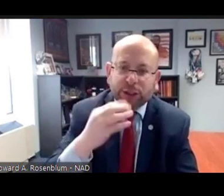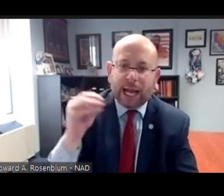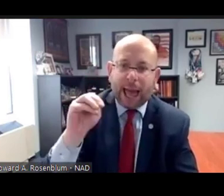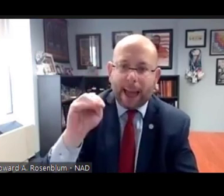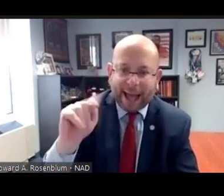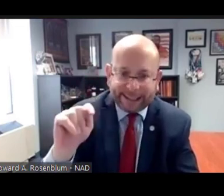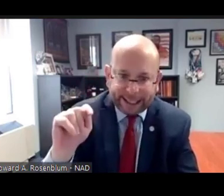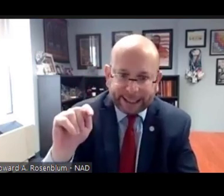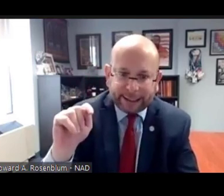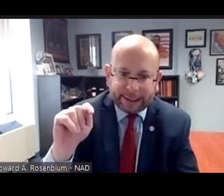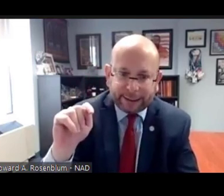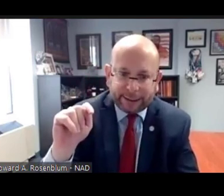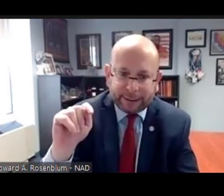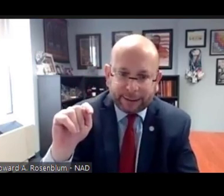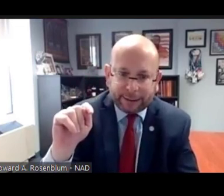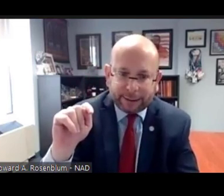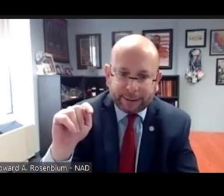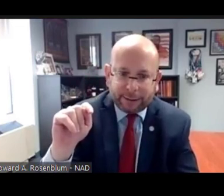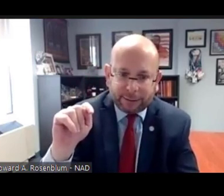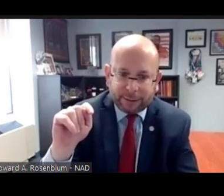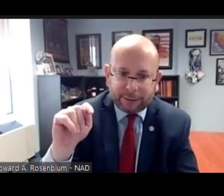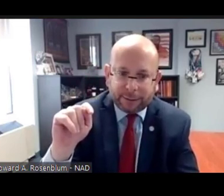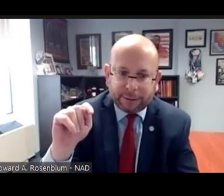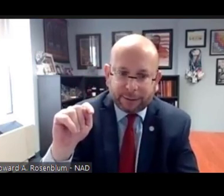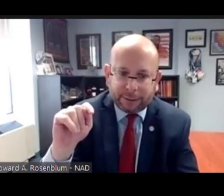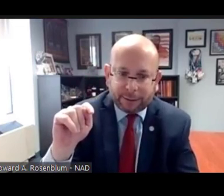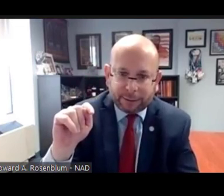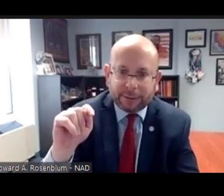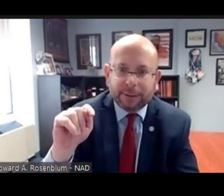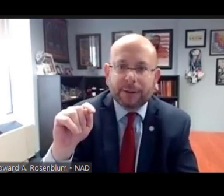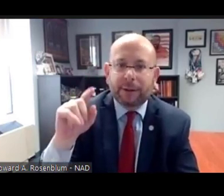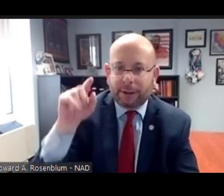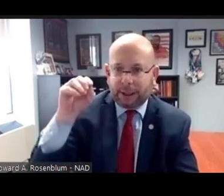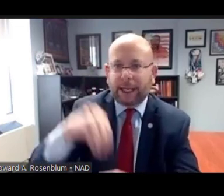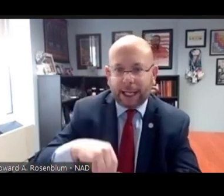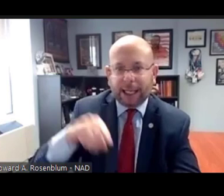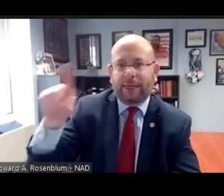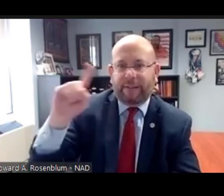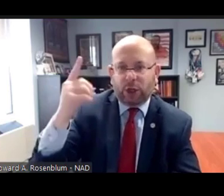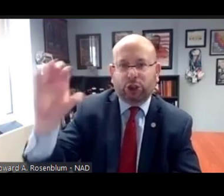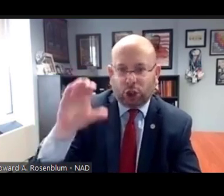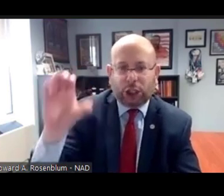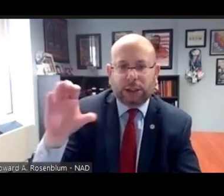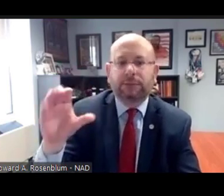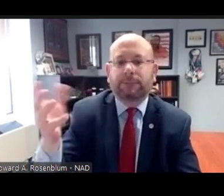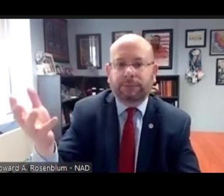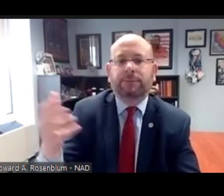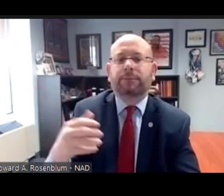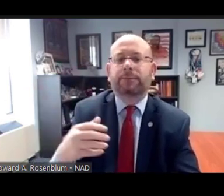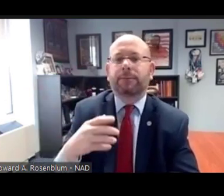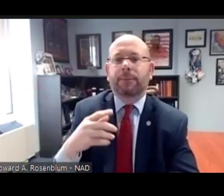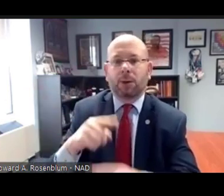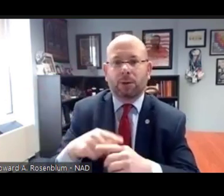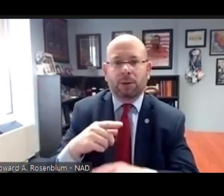And Harvard and MIT, are in the 1st circuit.